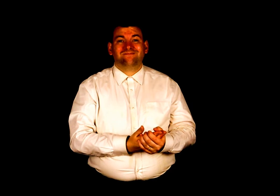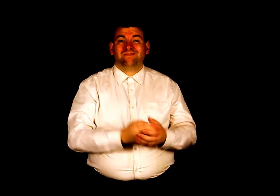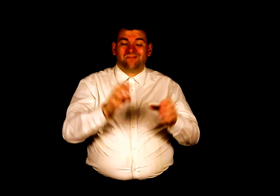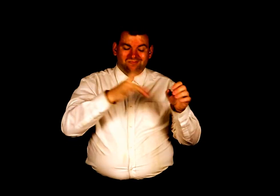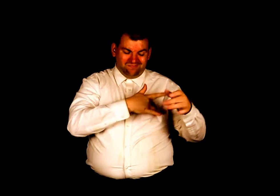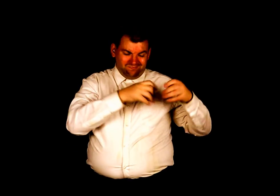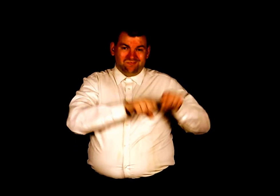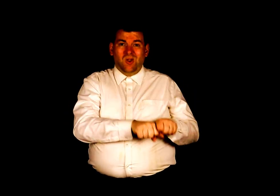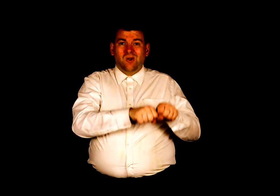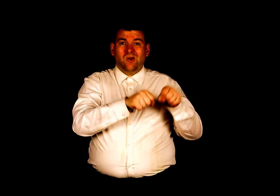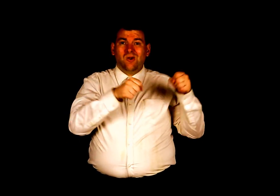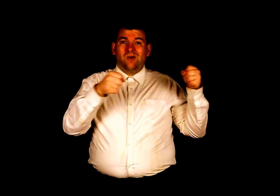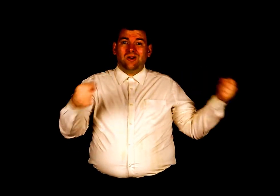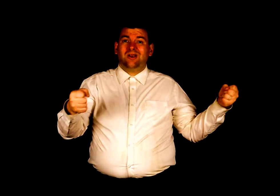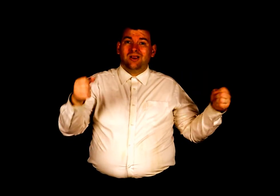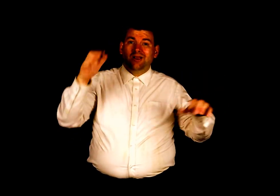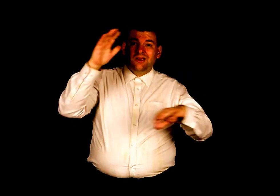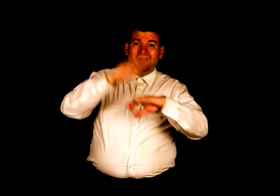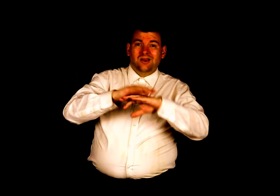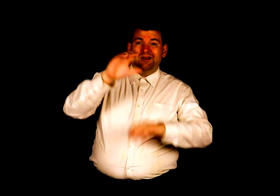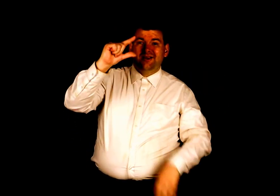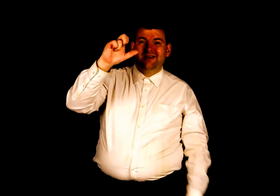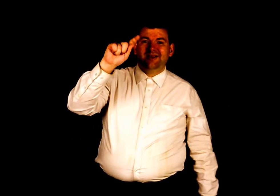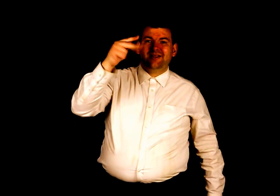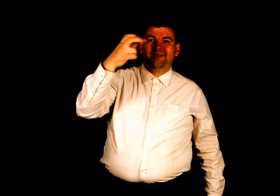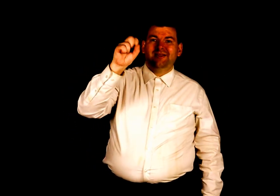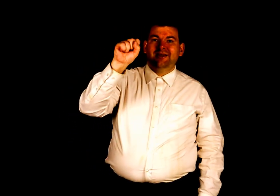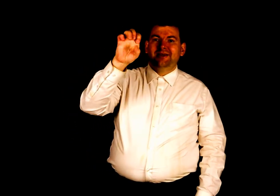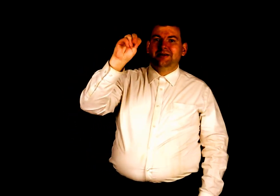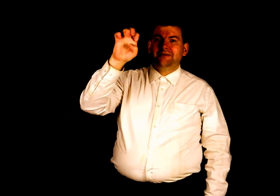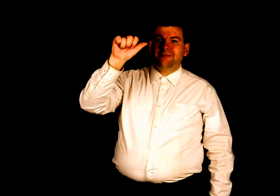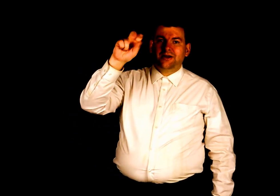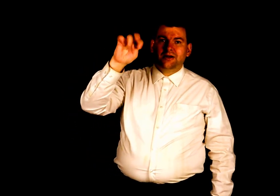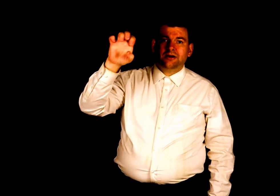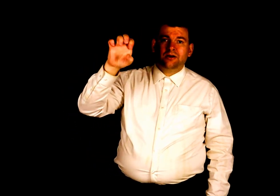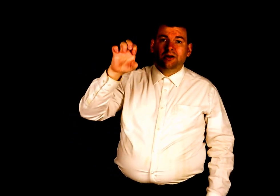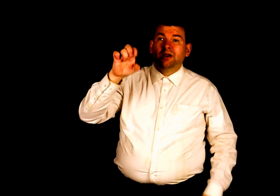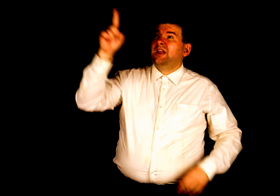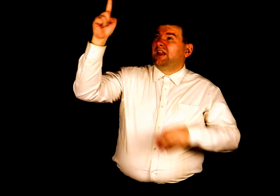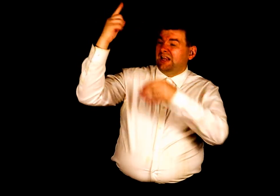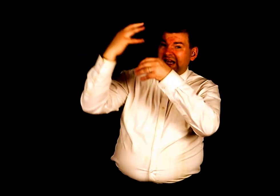Heartbroken in Gethsemane.